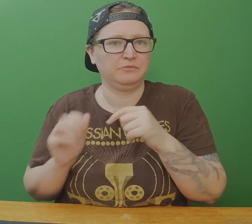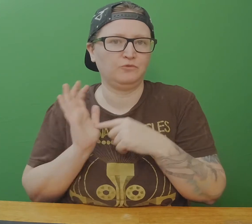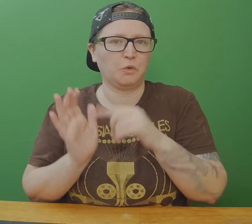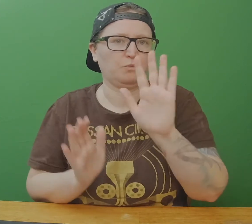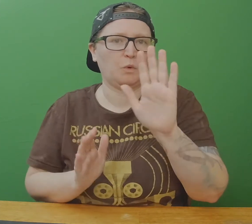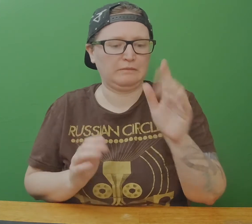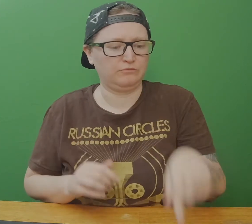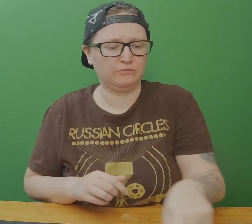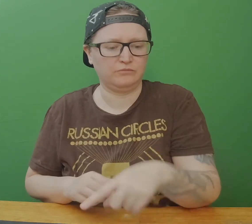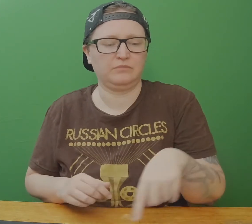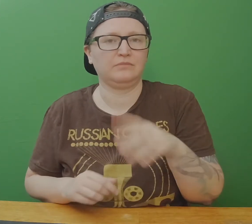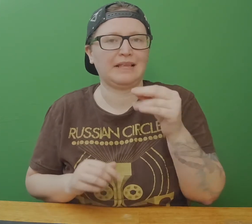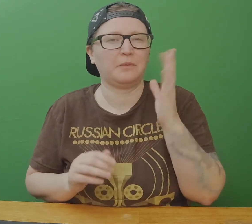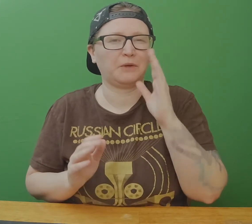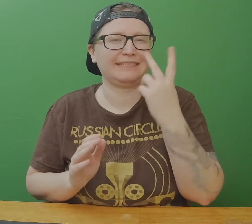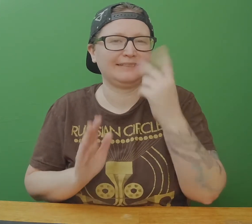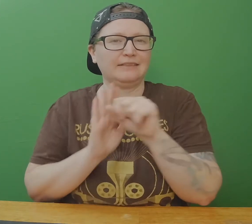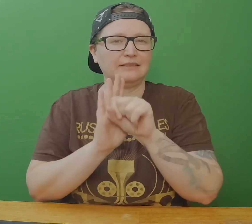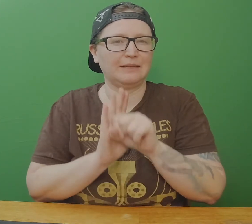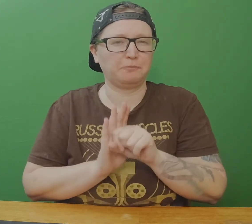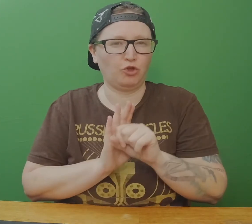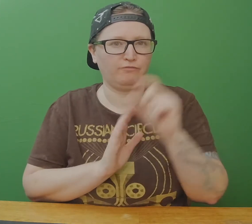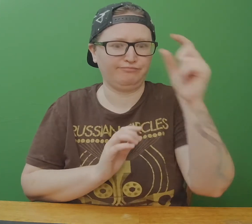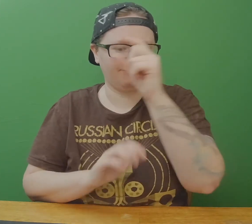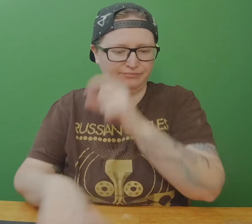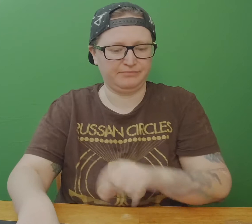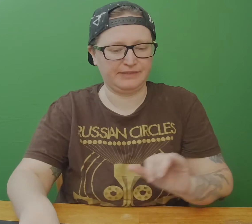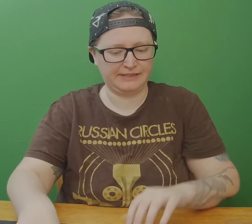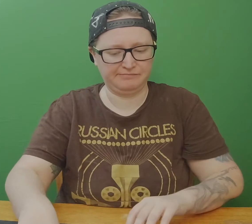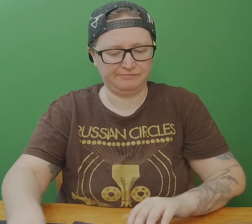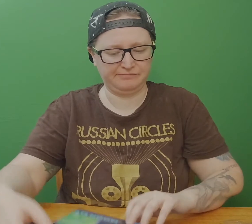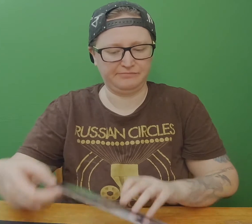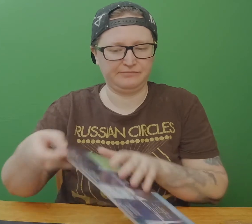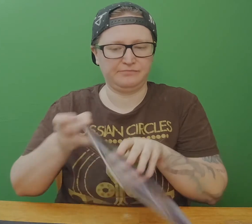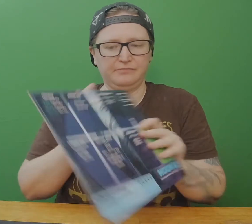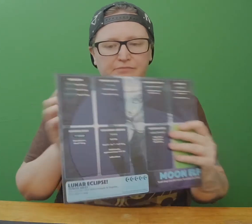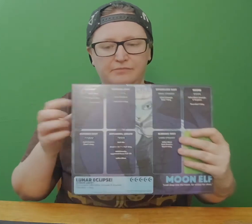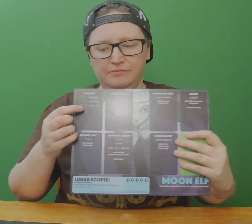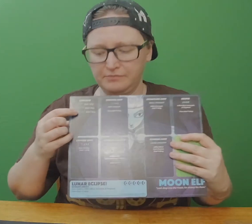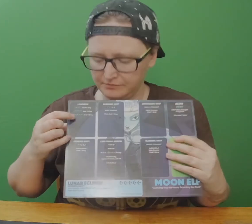so each character has different abilities and you'll see symbols on the card like here